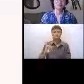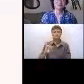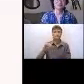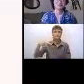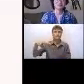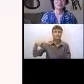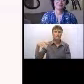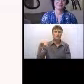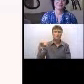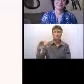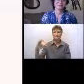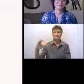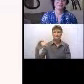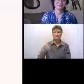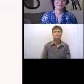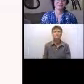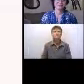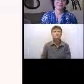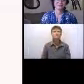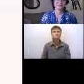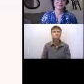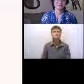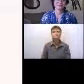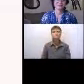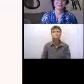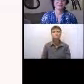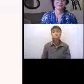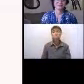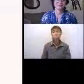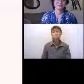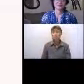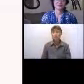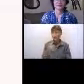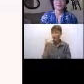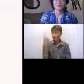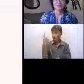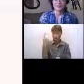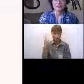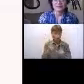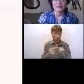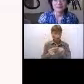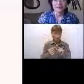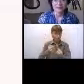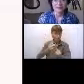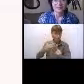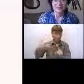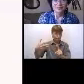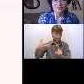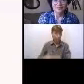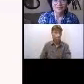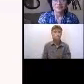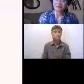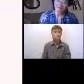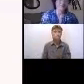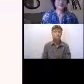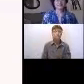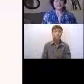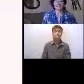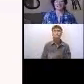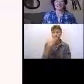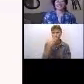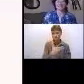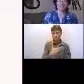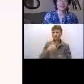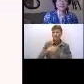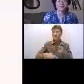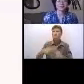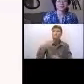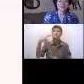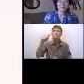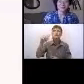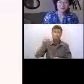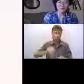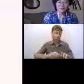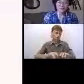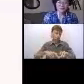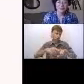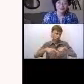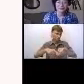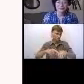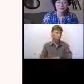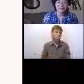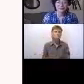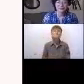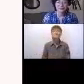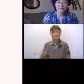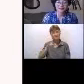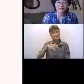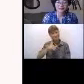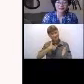Thanks Pam. Yeah. I'll be honest with you, it seems like that